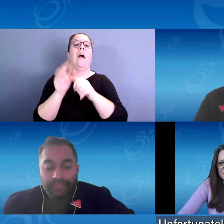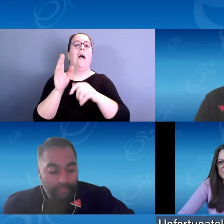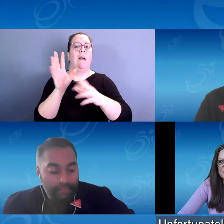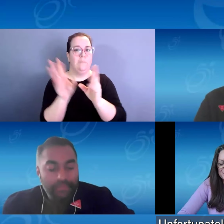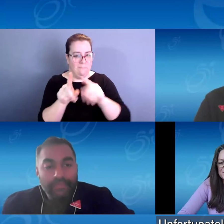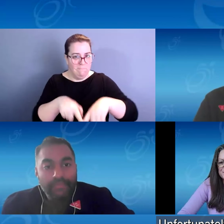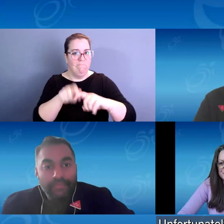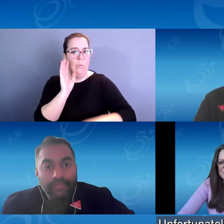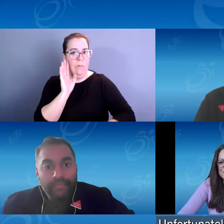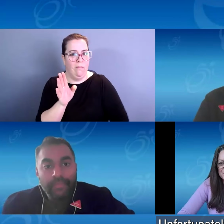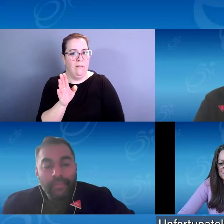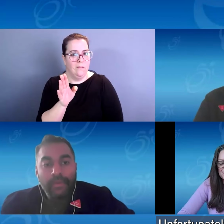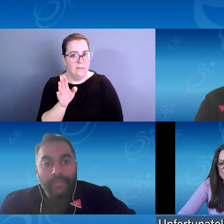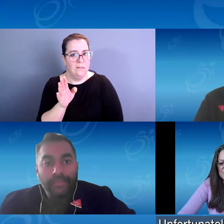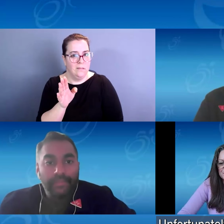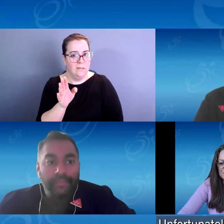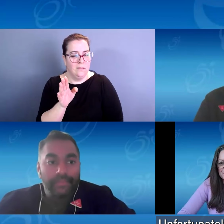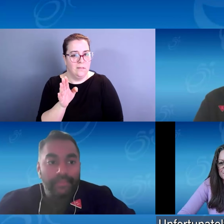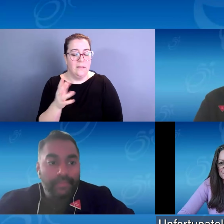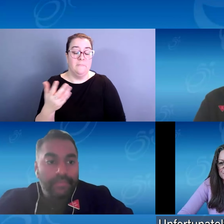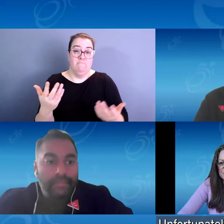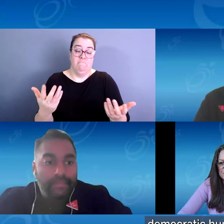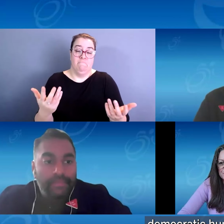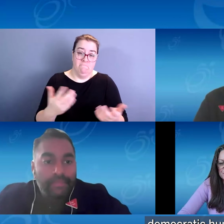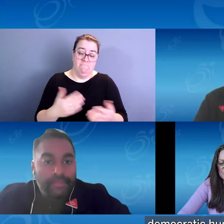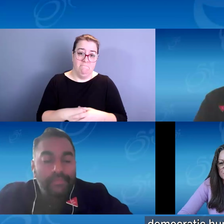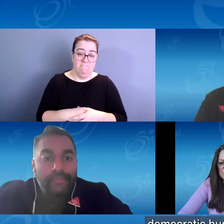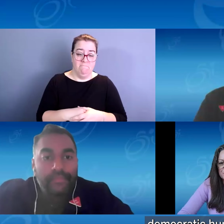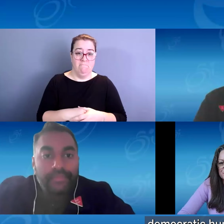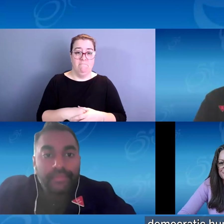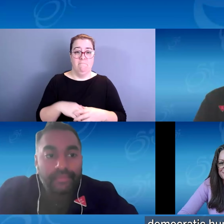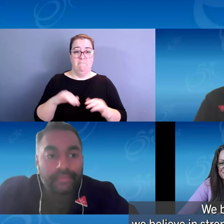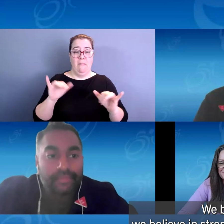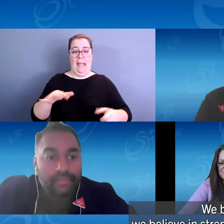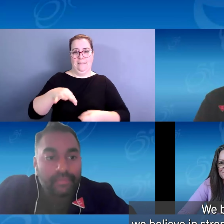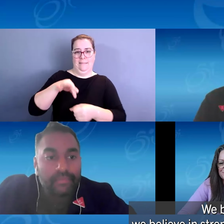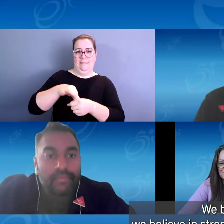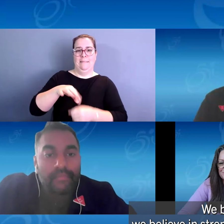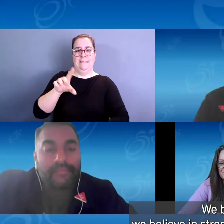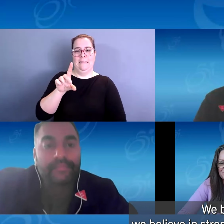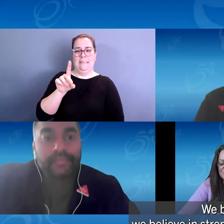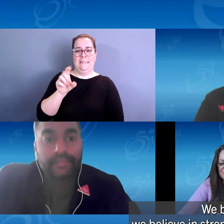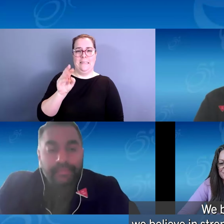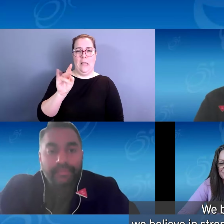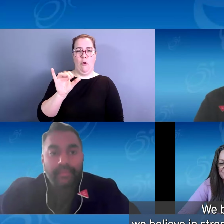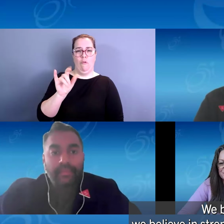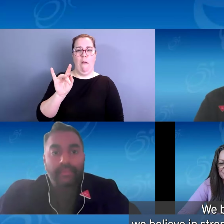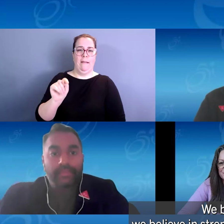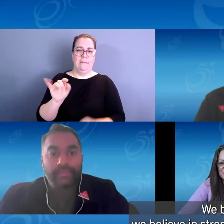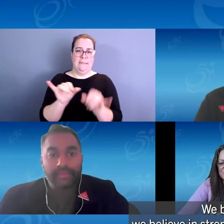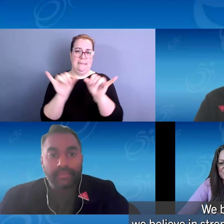Unfortunately, that's also how democratic human societies work. We believe in we believe in strength in numbers, right?